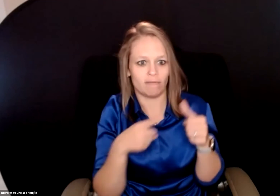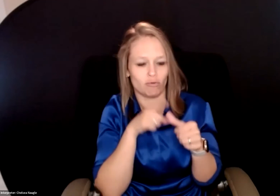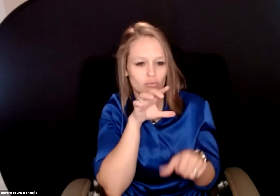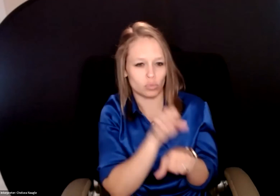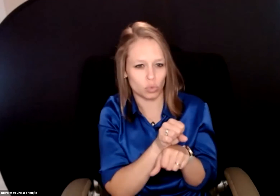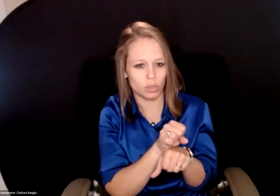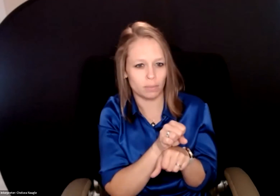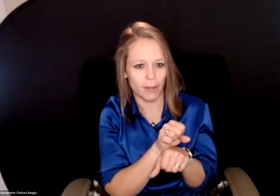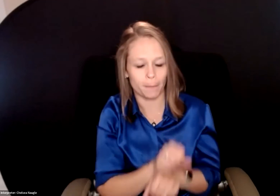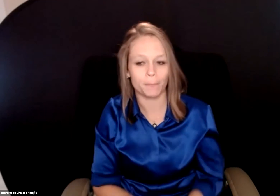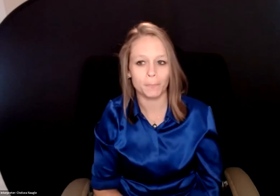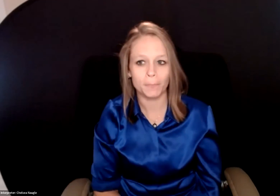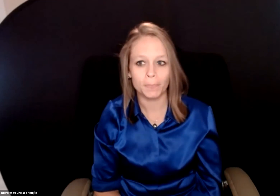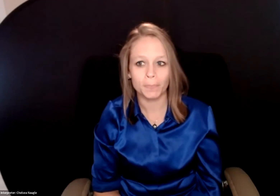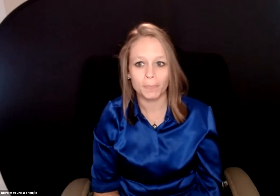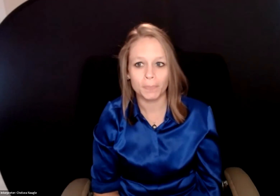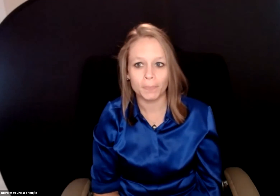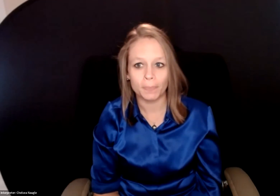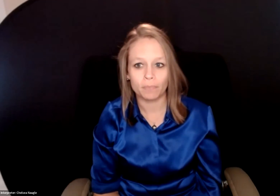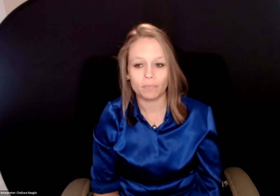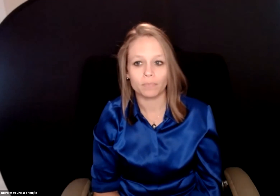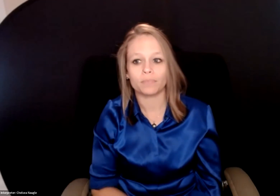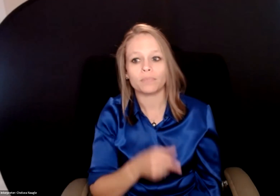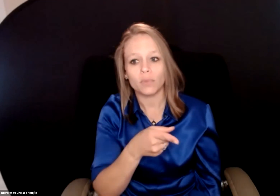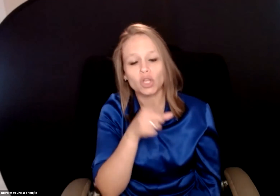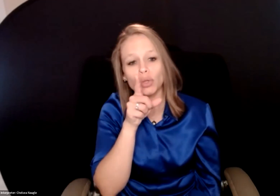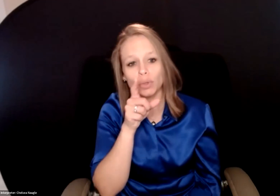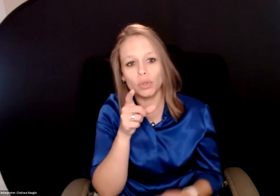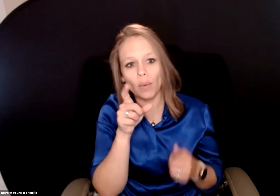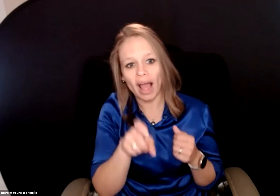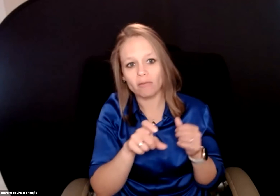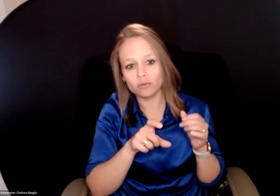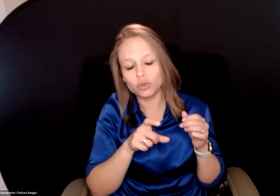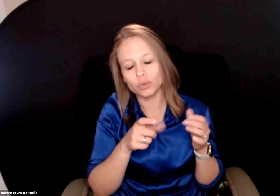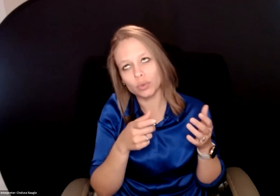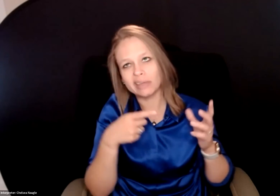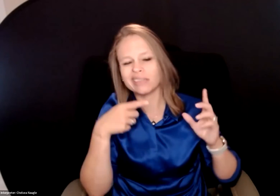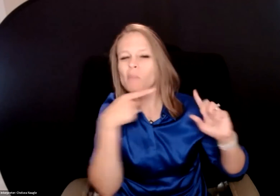The goal is for you to build enough rapport so that patient comes back and I think one of the